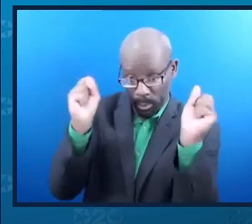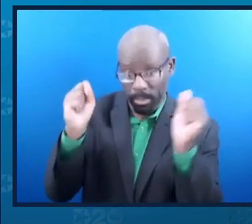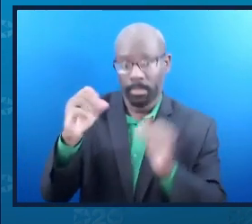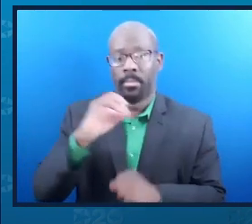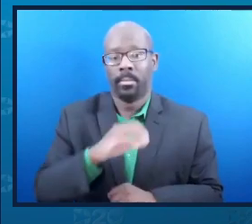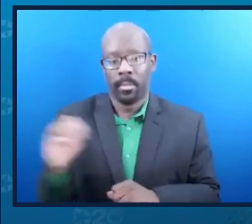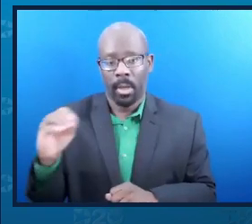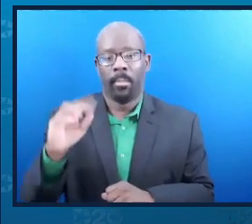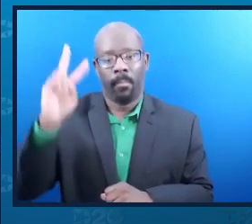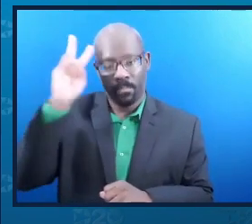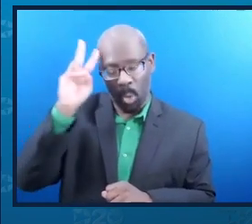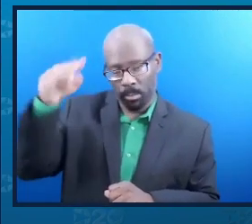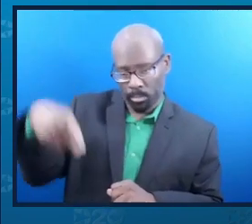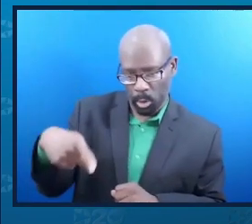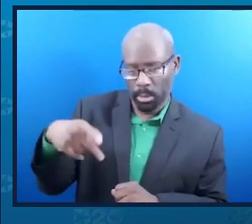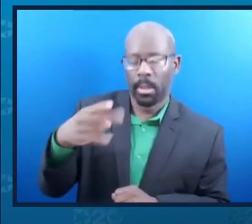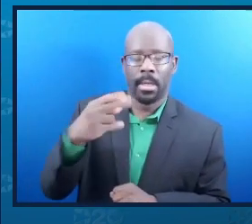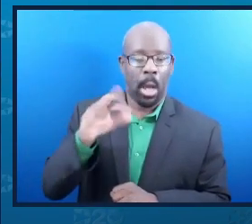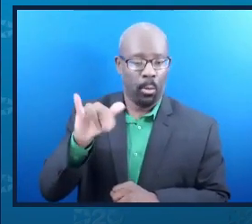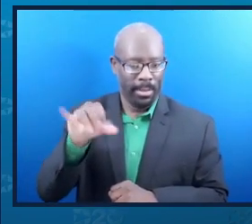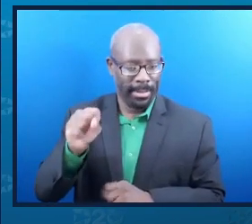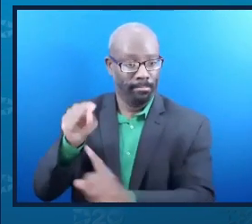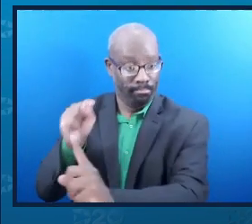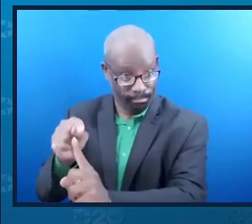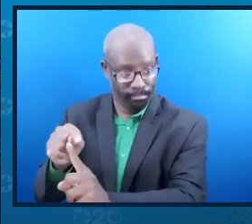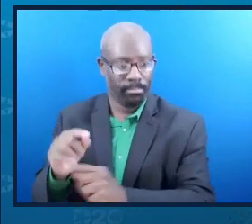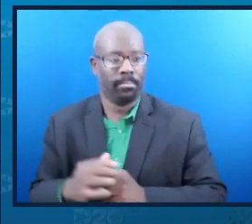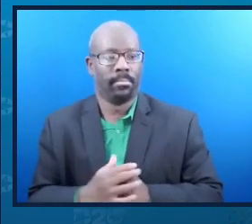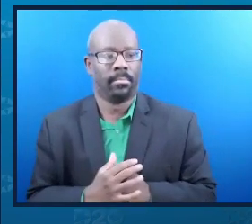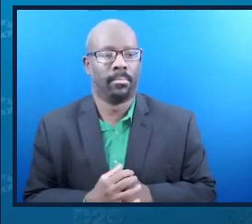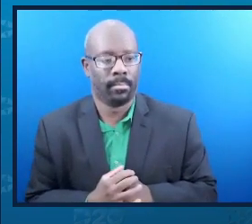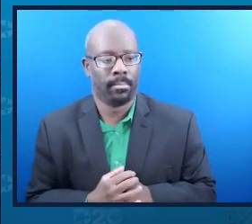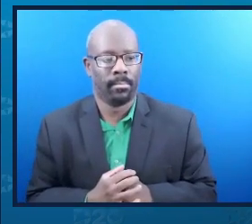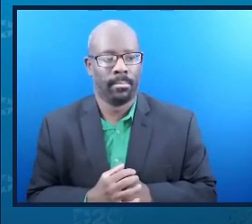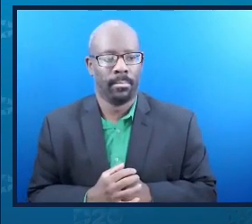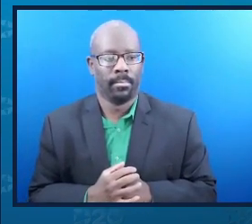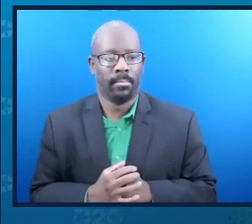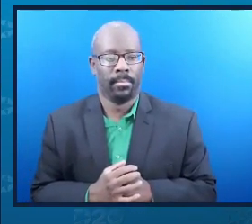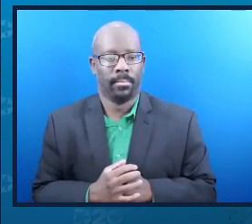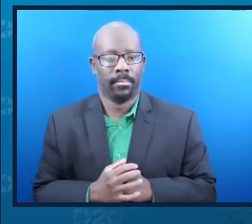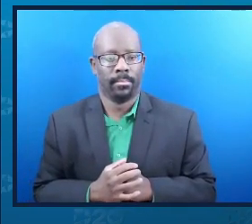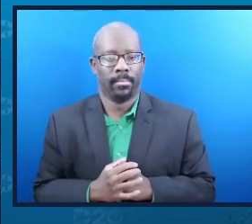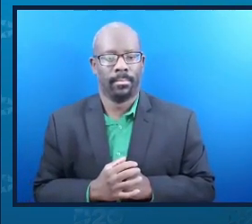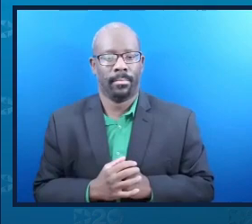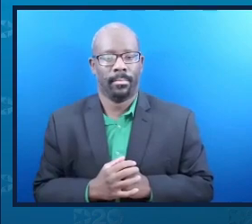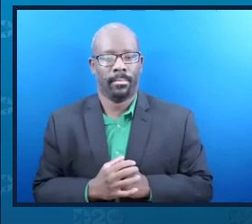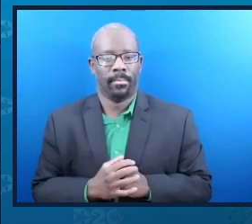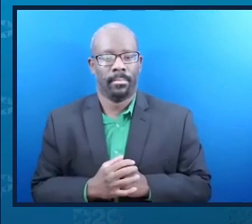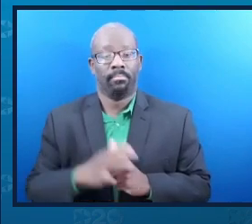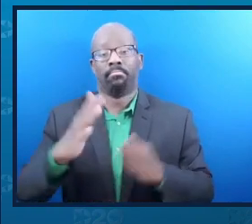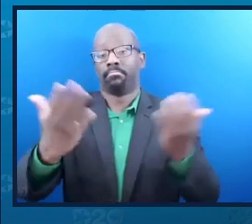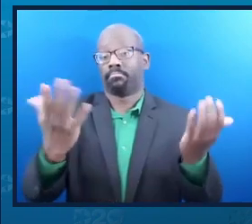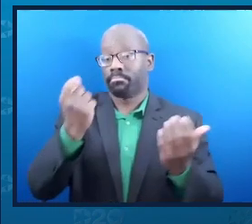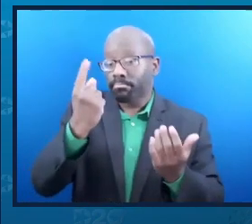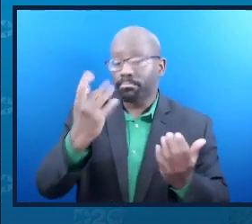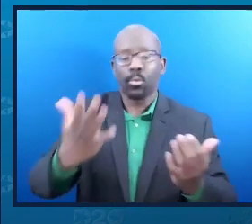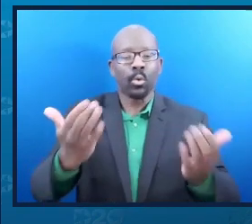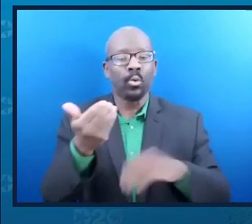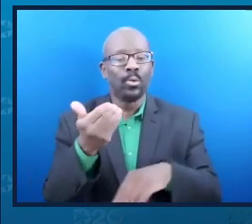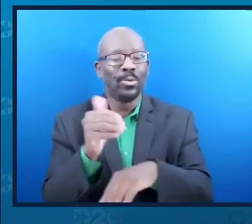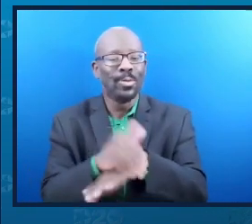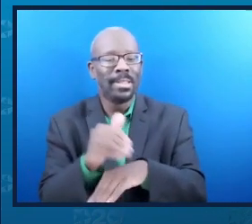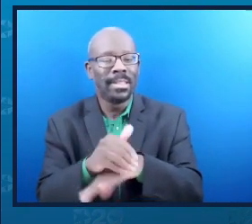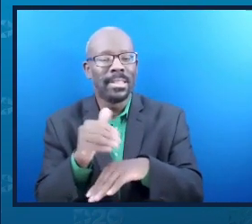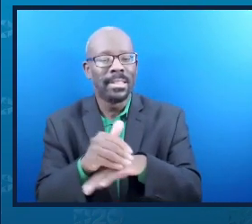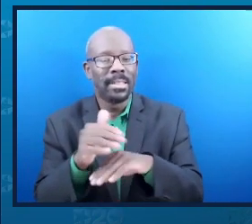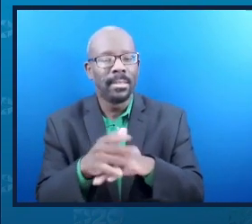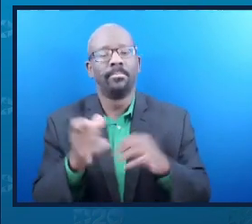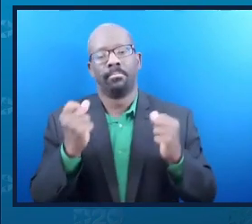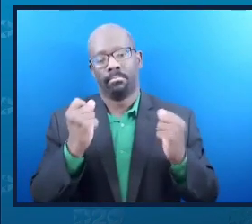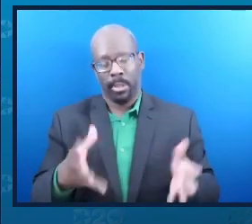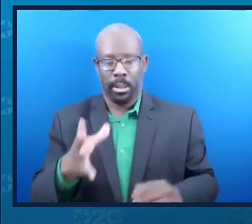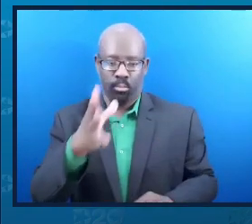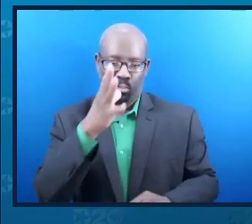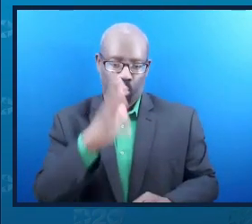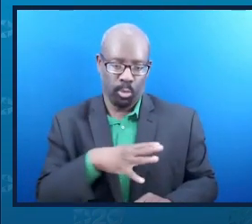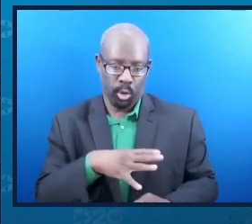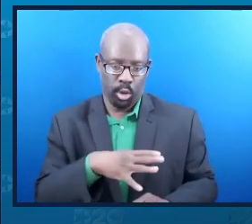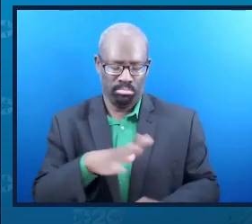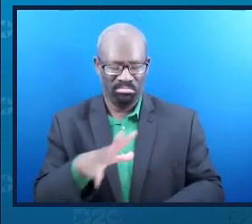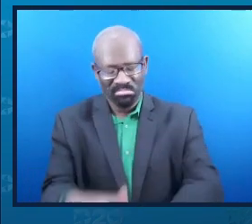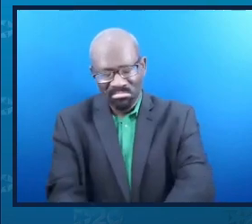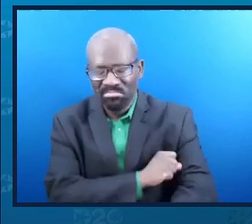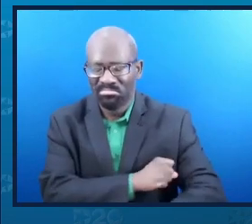PRESIDENT KAMALA HARRIS.